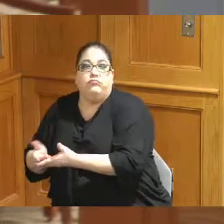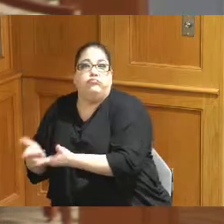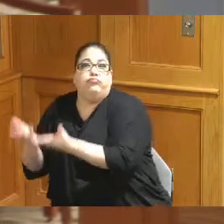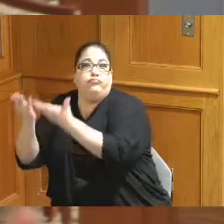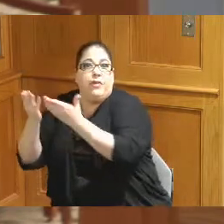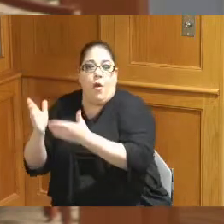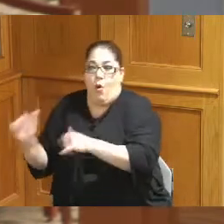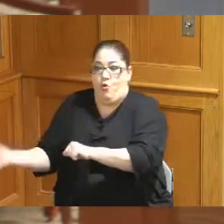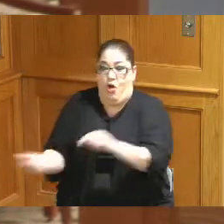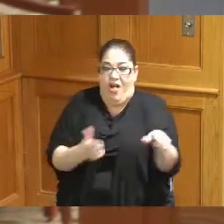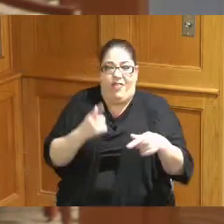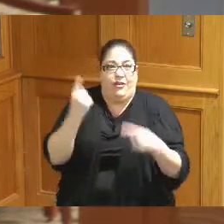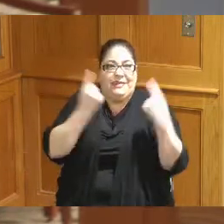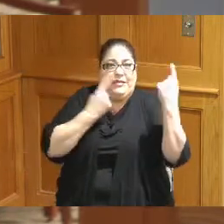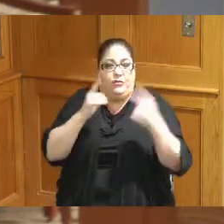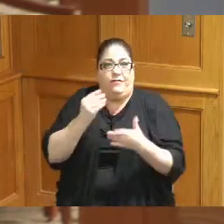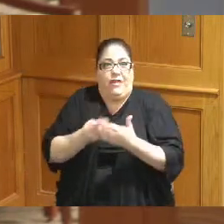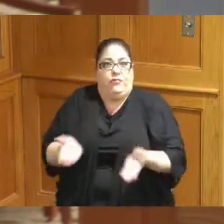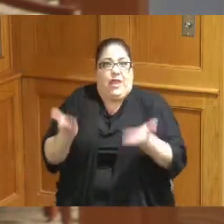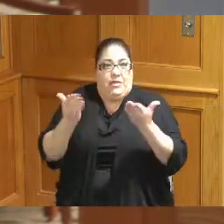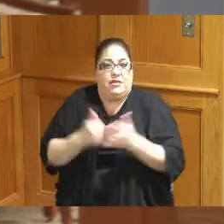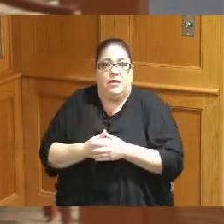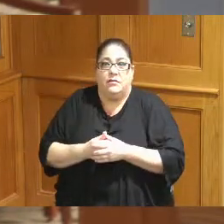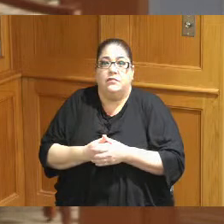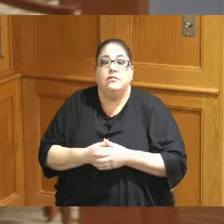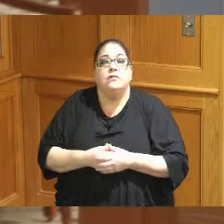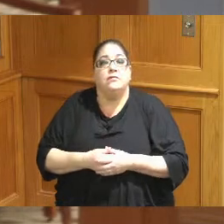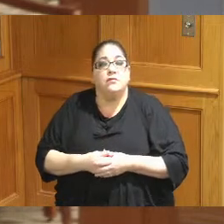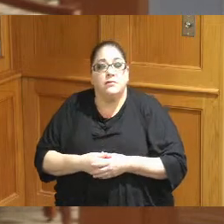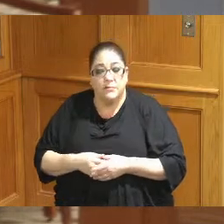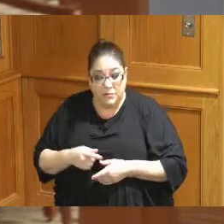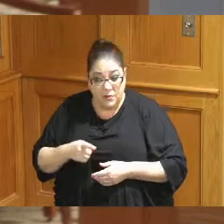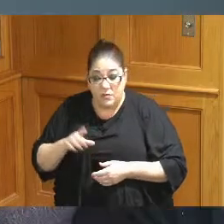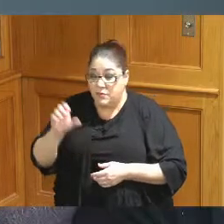I call all of those fundraising so you received a grant from Bezos right